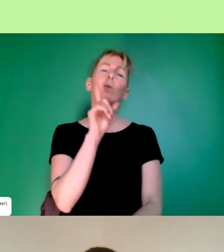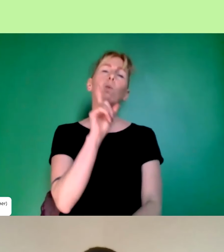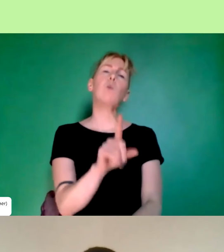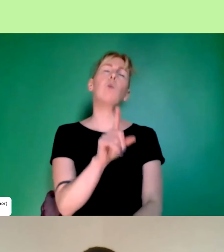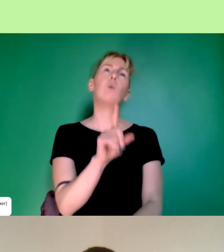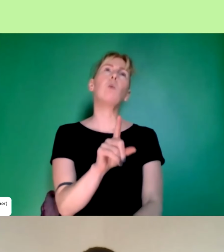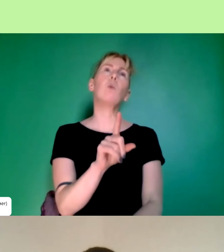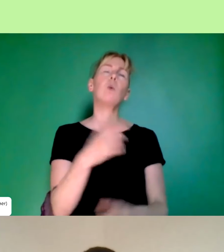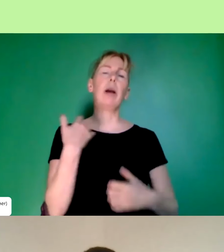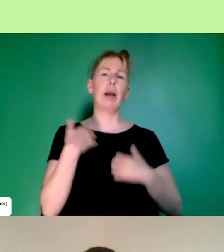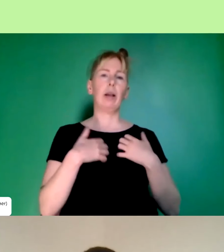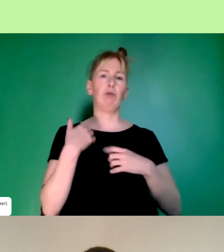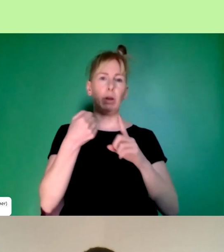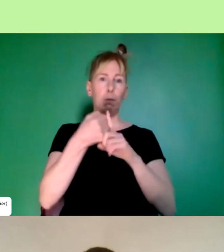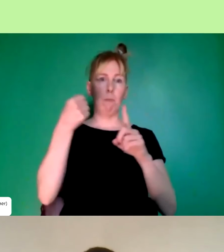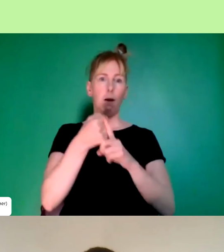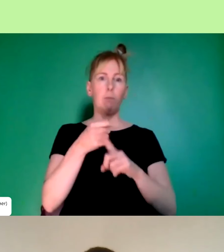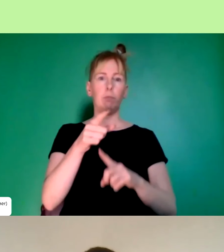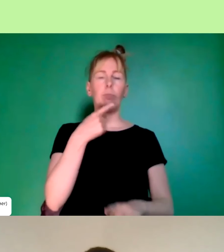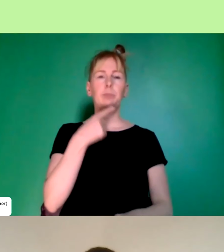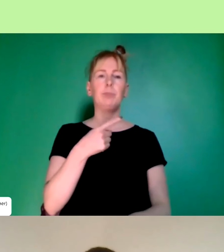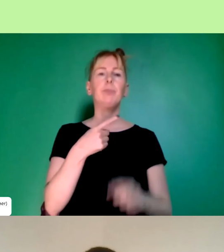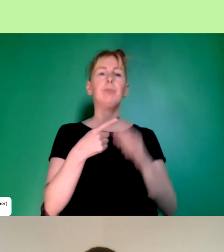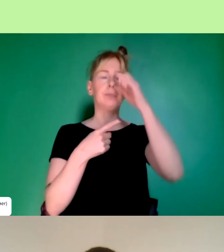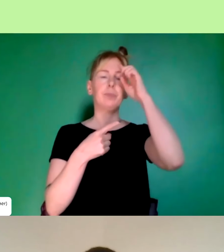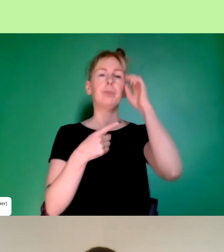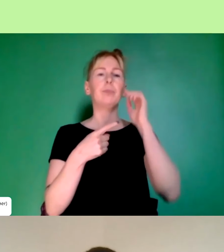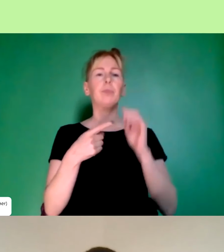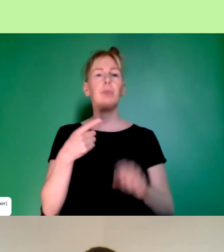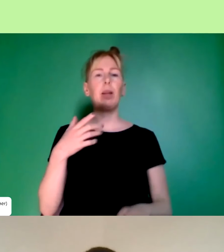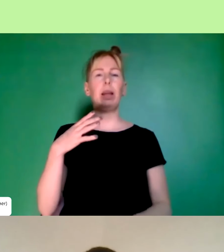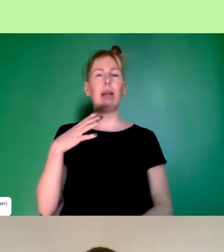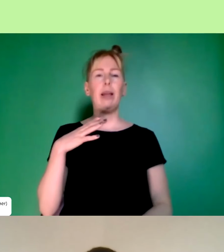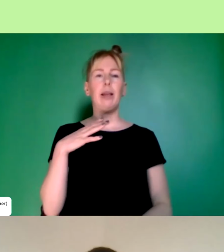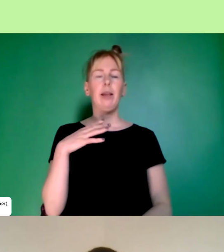and I think all I would add to this is that I totally agree with what Khanyisile said.